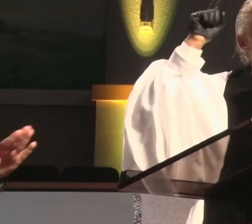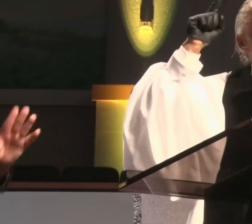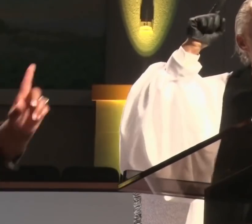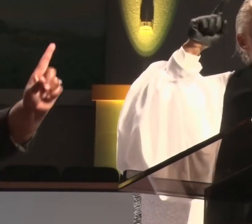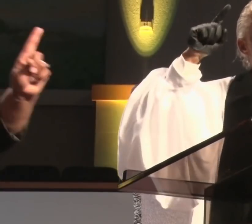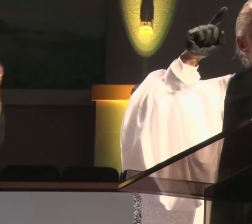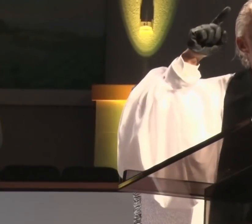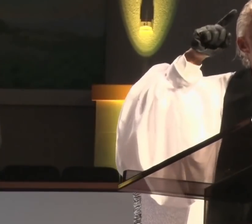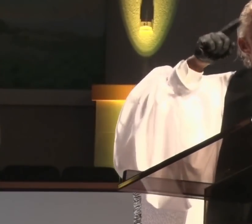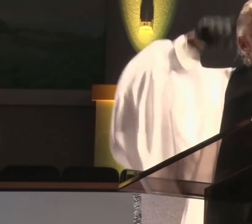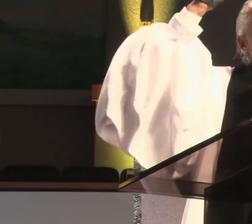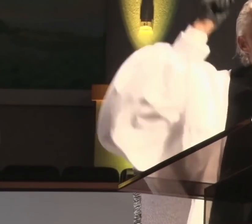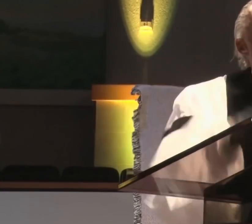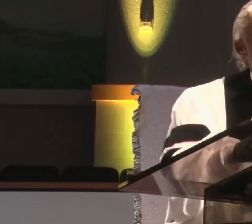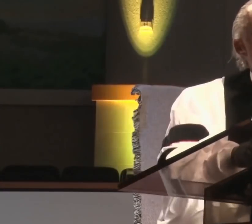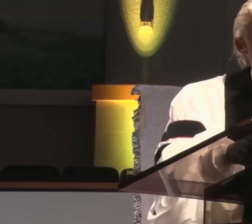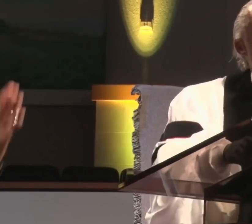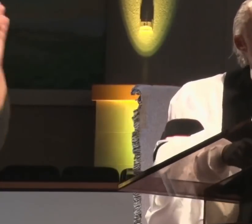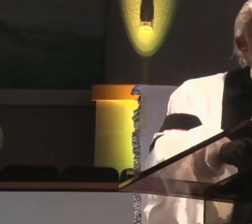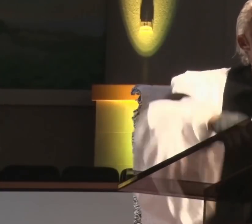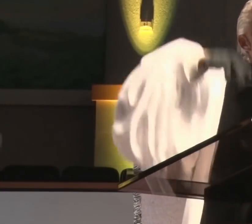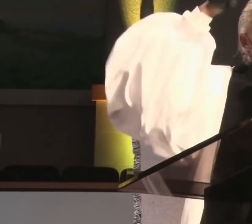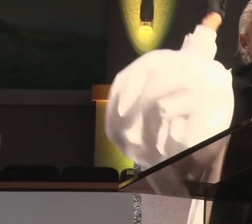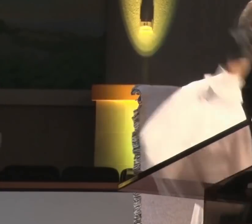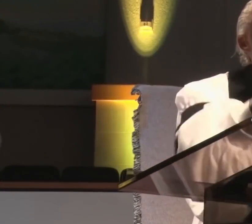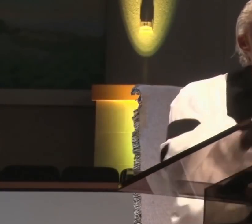THAT’S THE NECK THEY SHOULDN’T